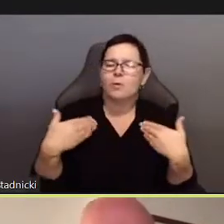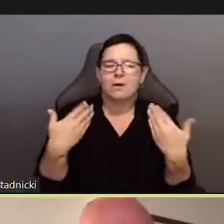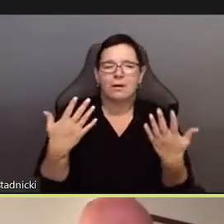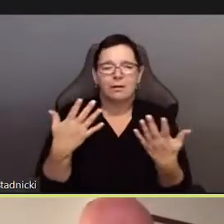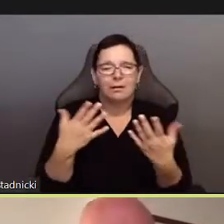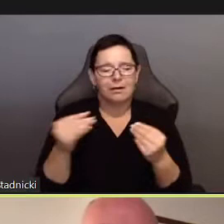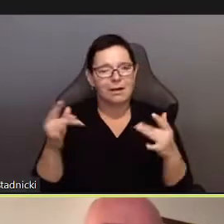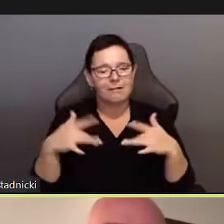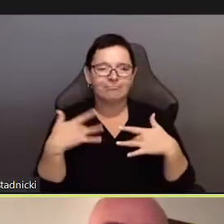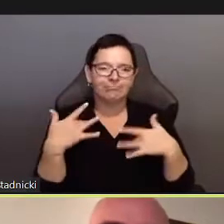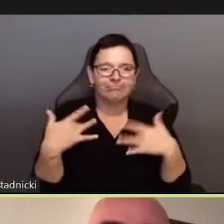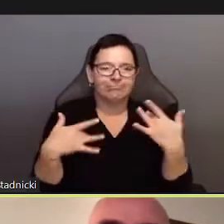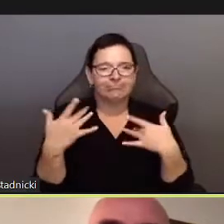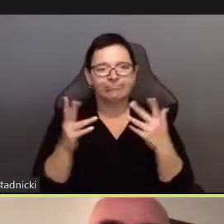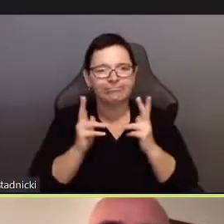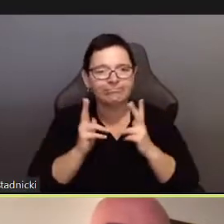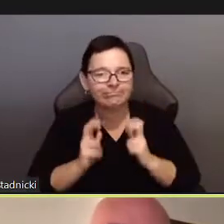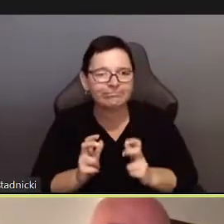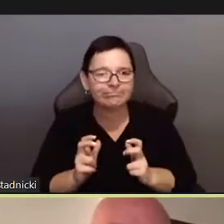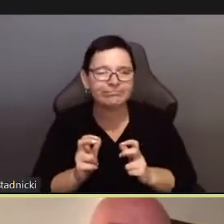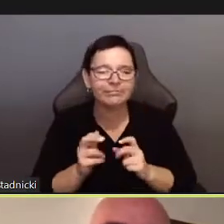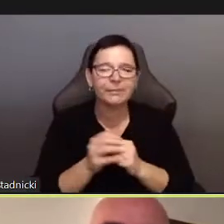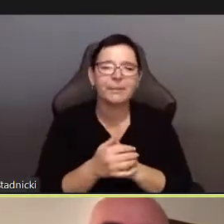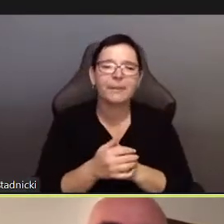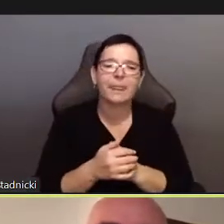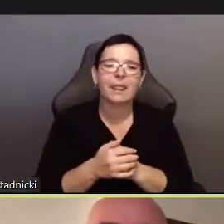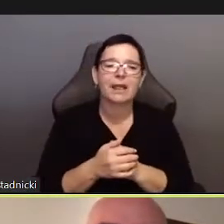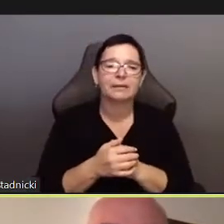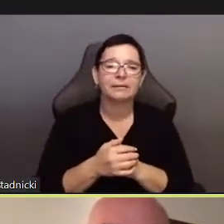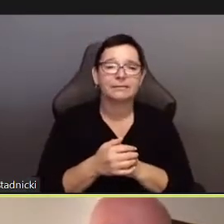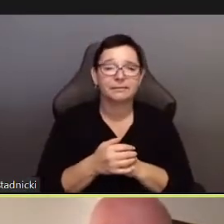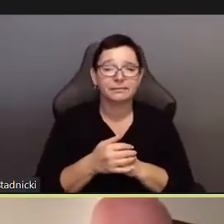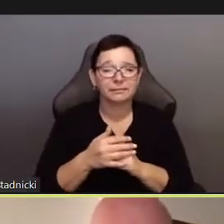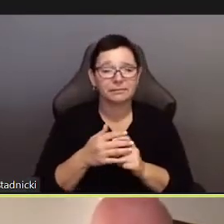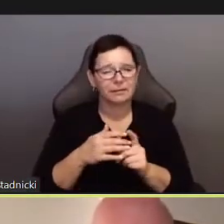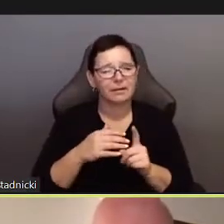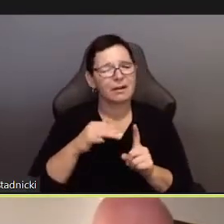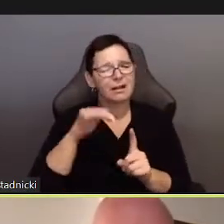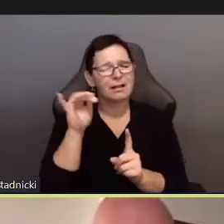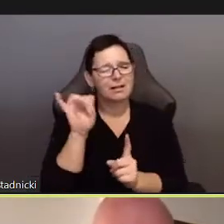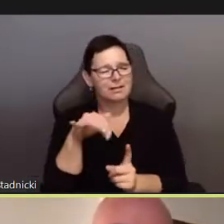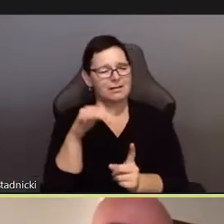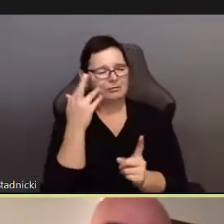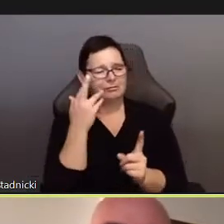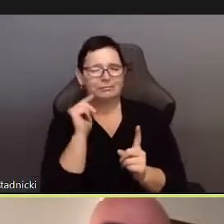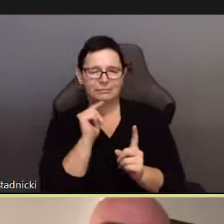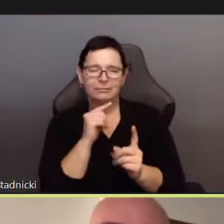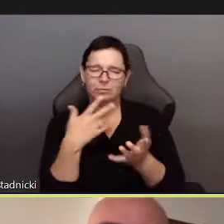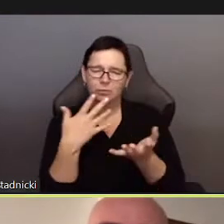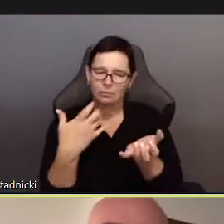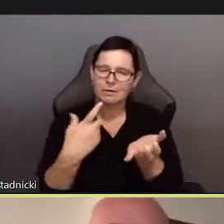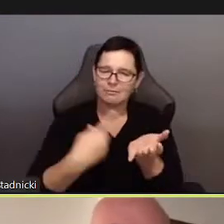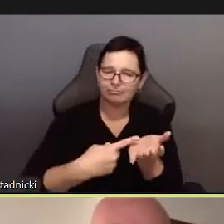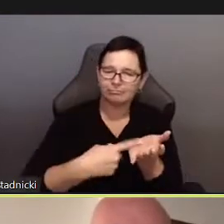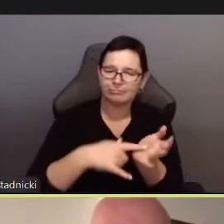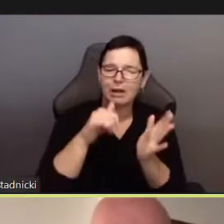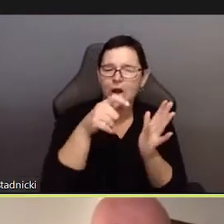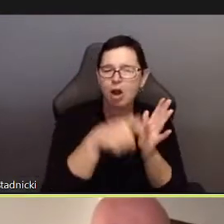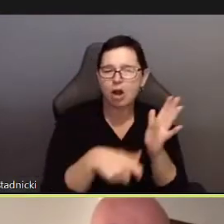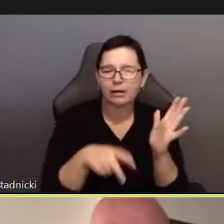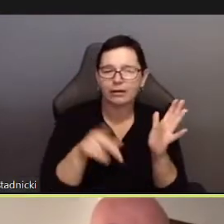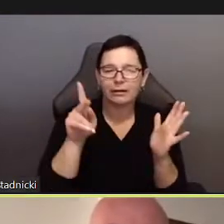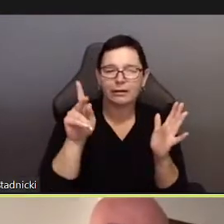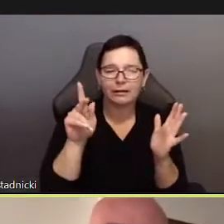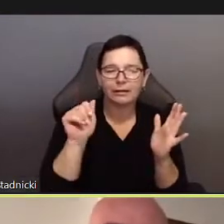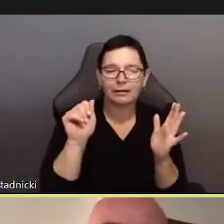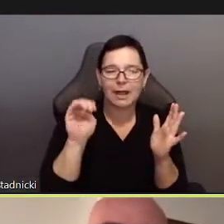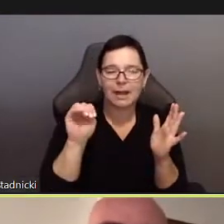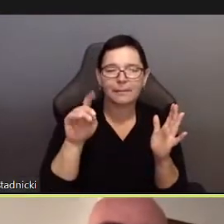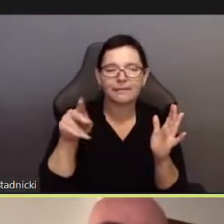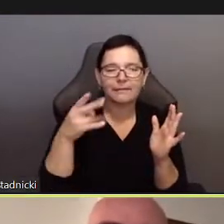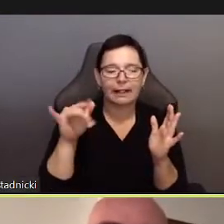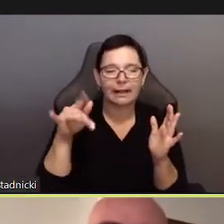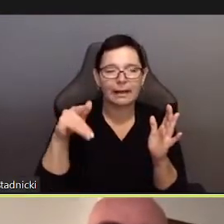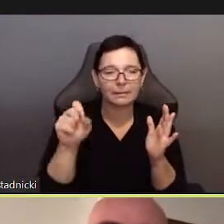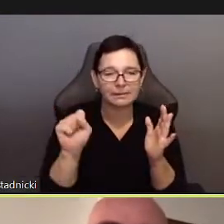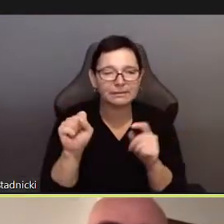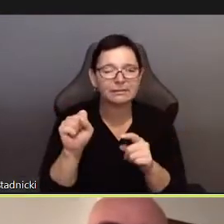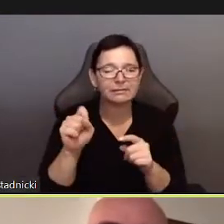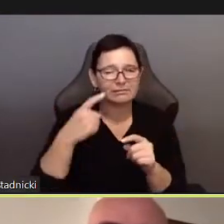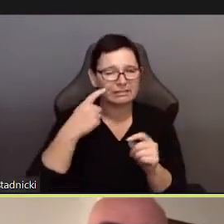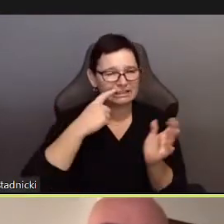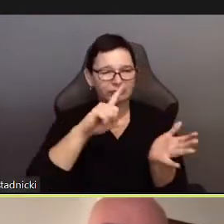it points to separation and exclusion